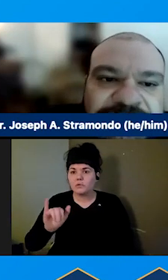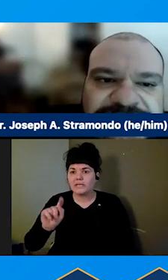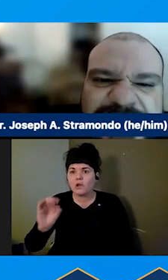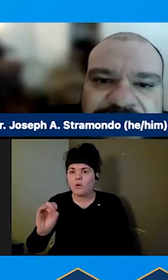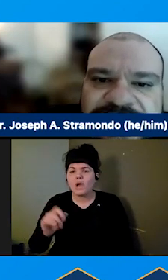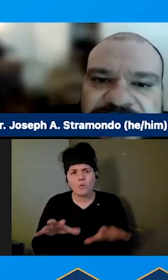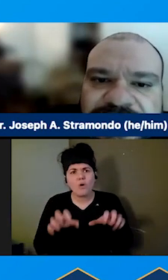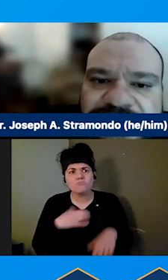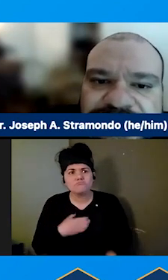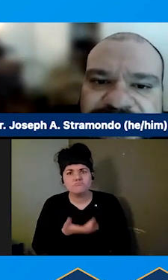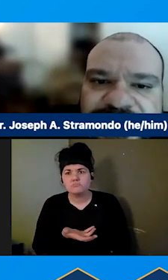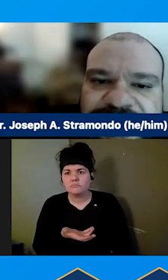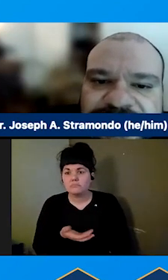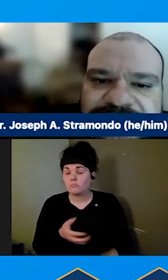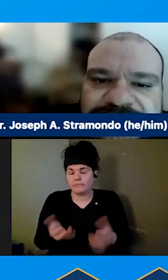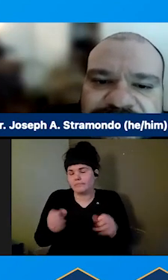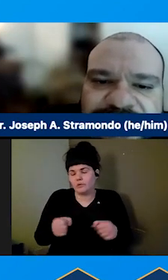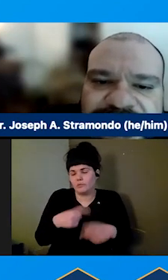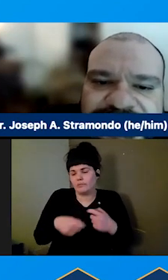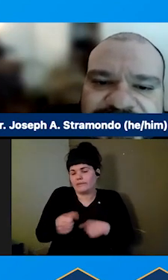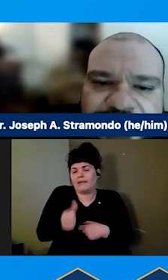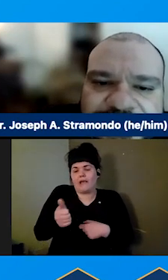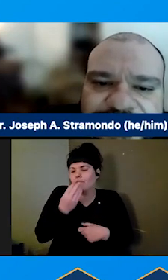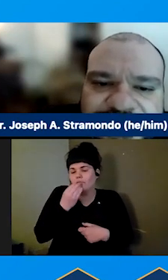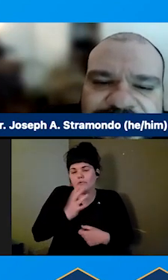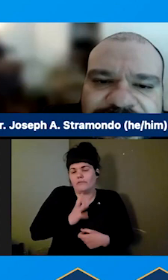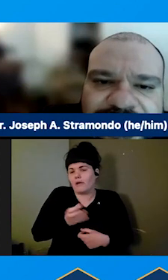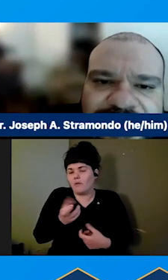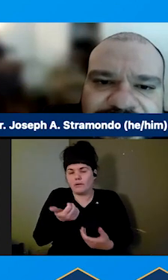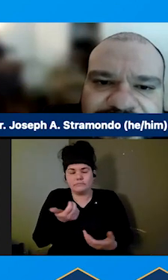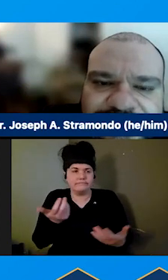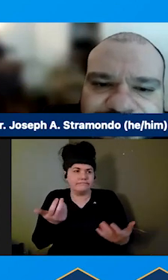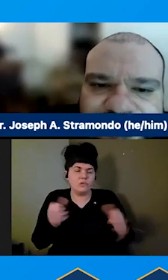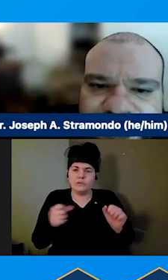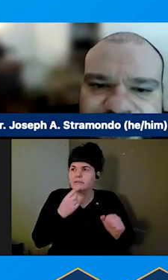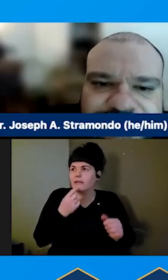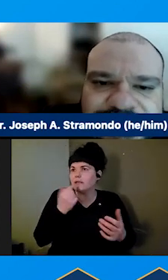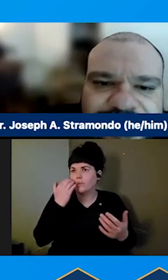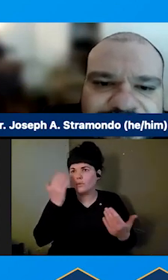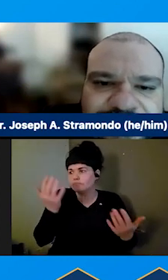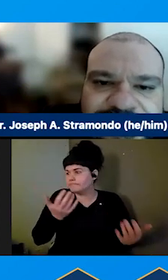Right. You can replace that with anything else. You can replace that with, you know,